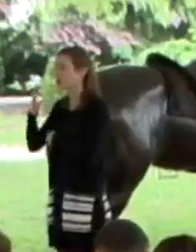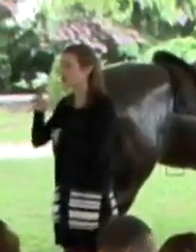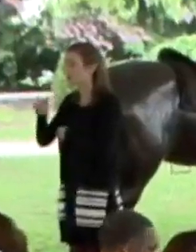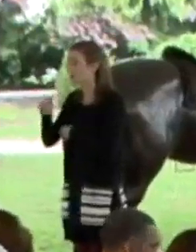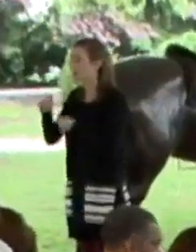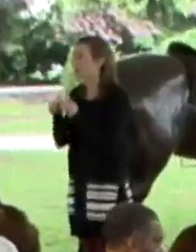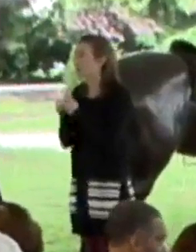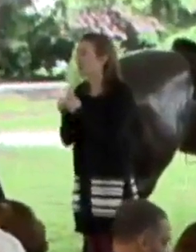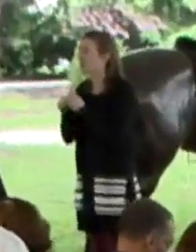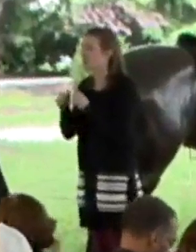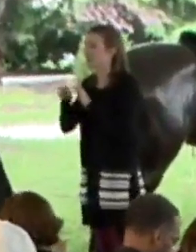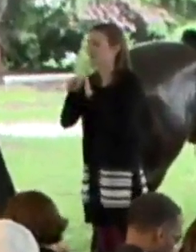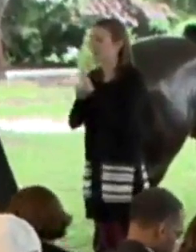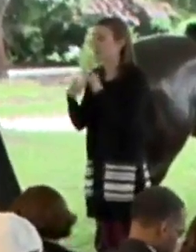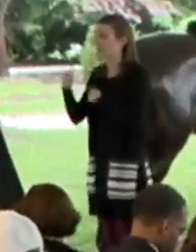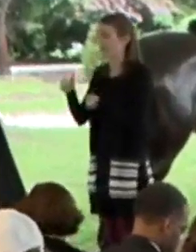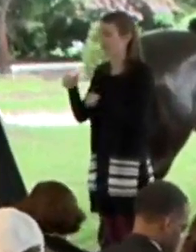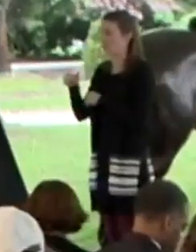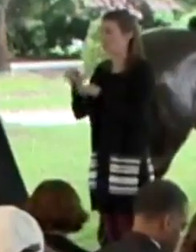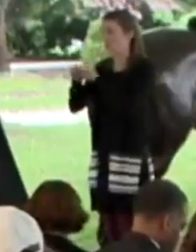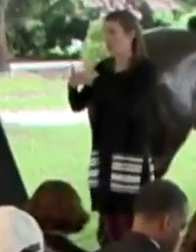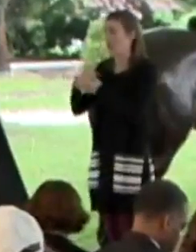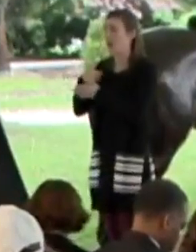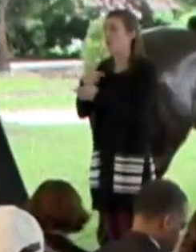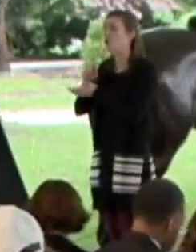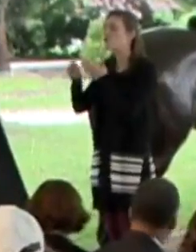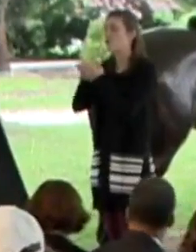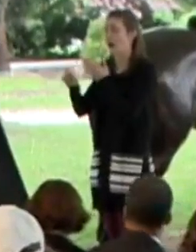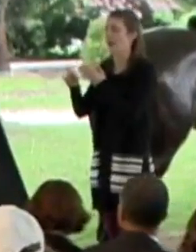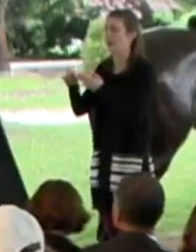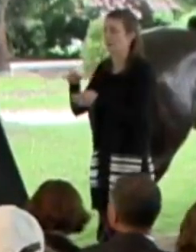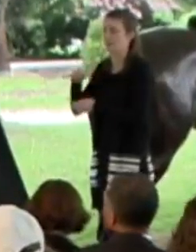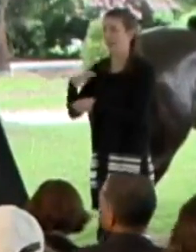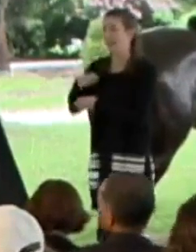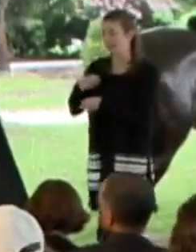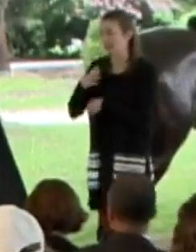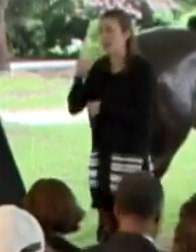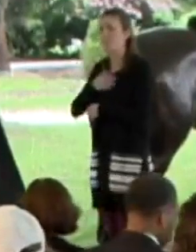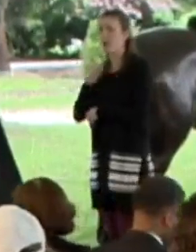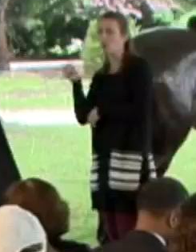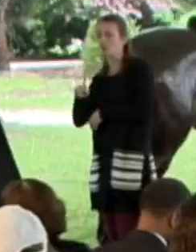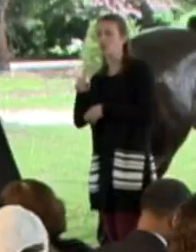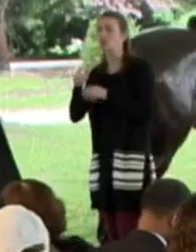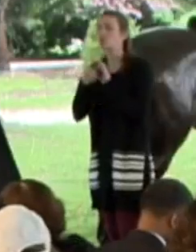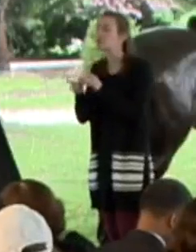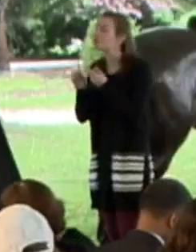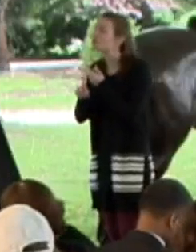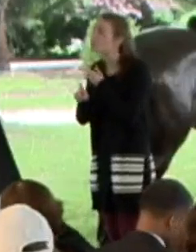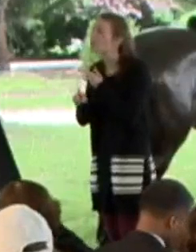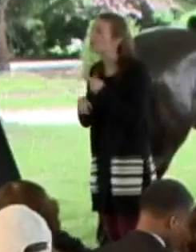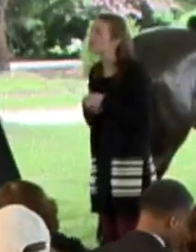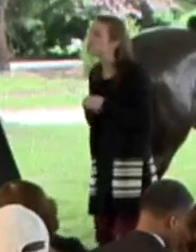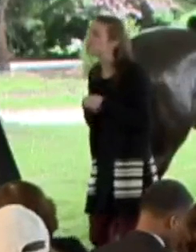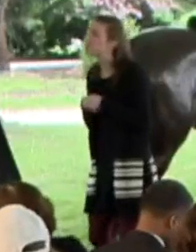QUESTION ABOUT THE DRAFT. YES.